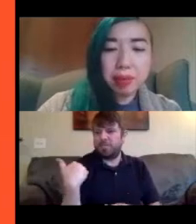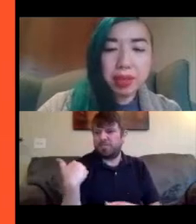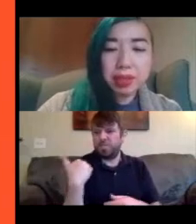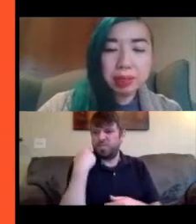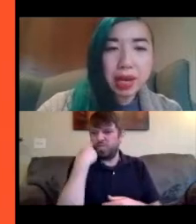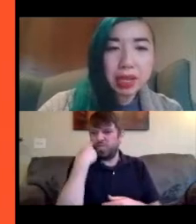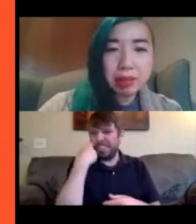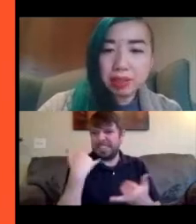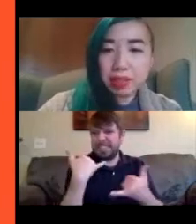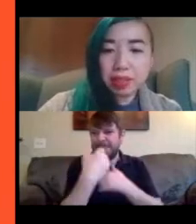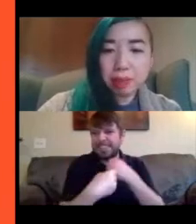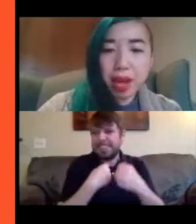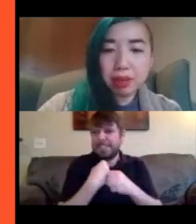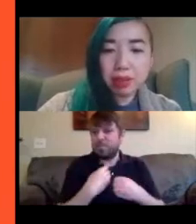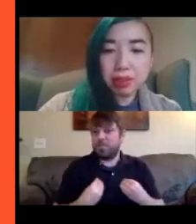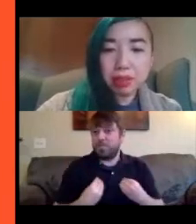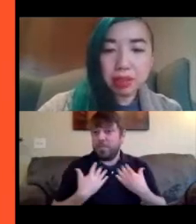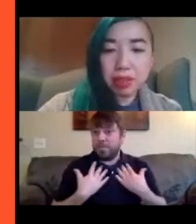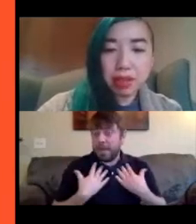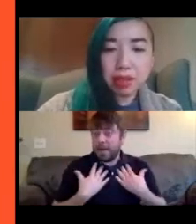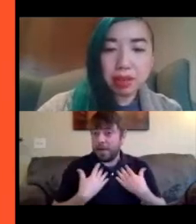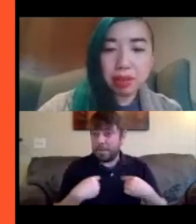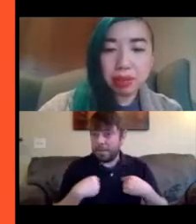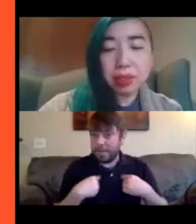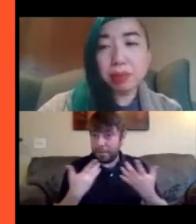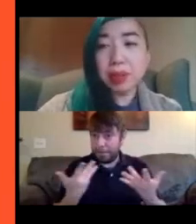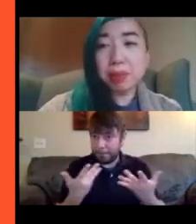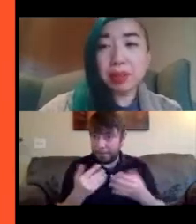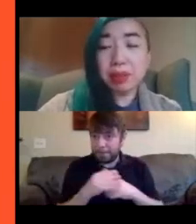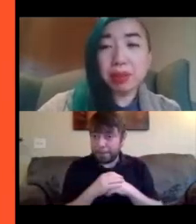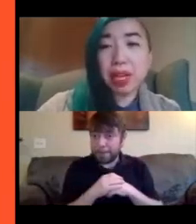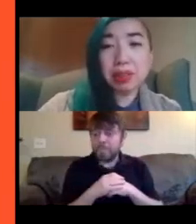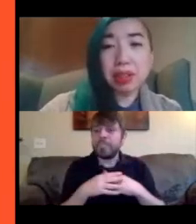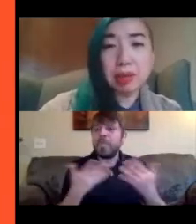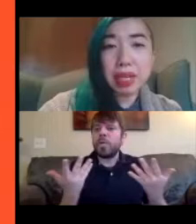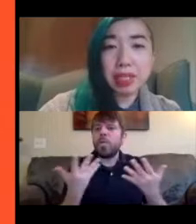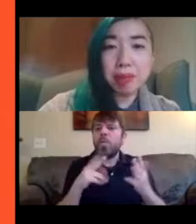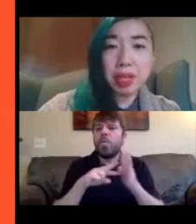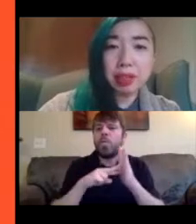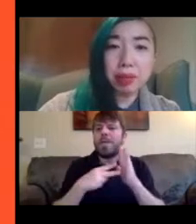what inspired it was thinking about just what it means to write during the pandemic where